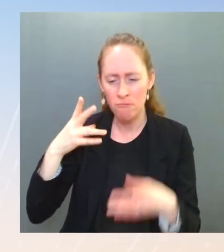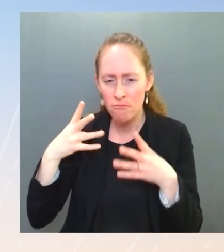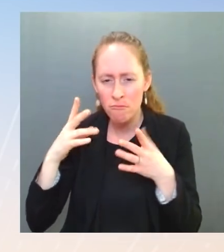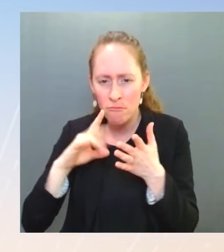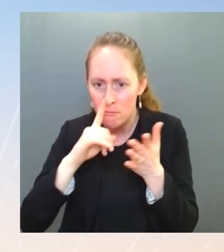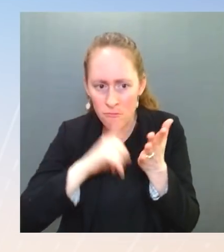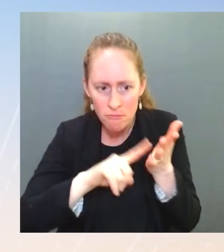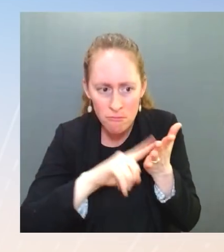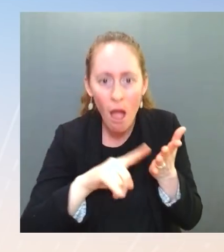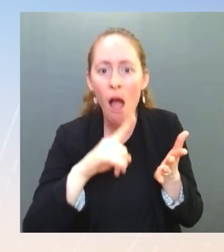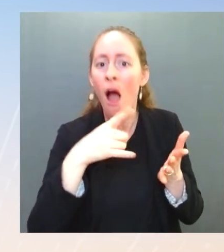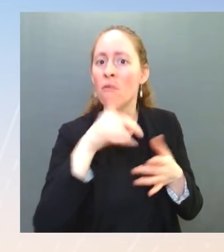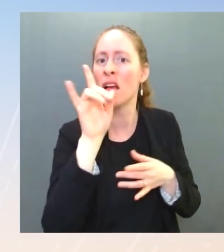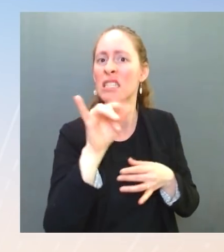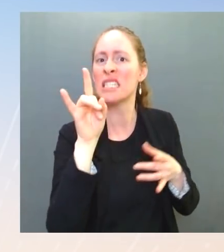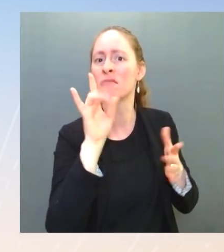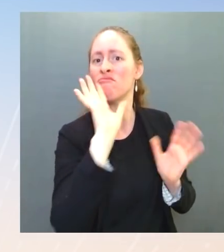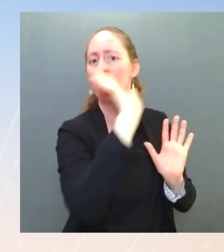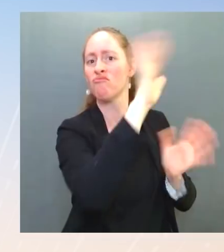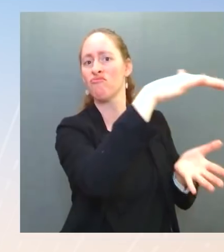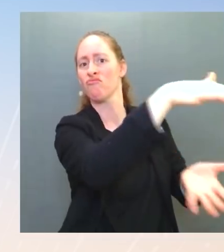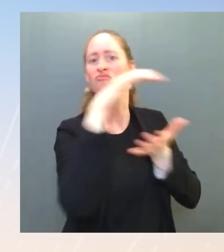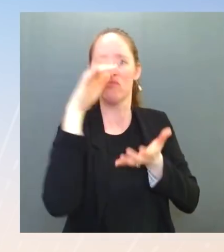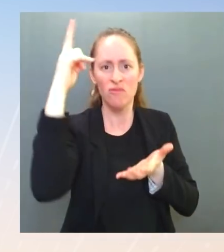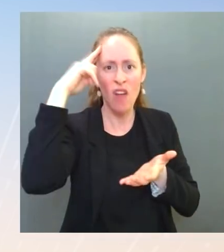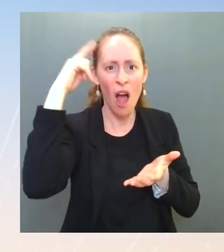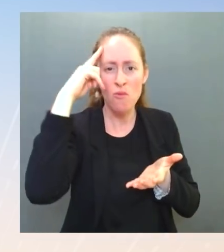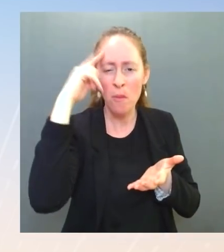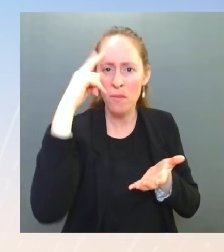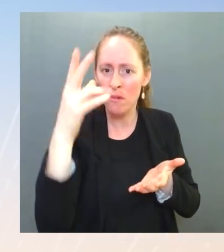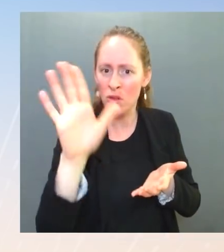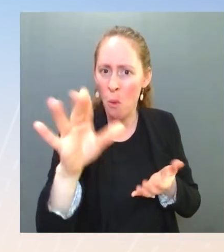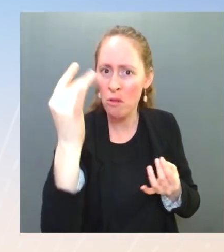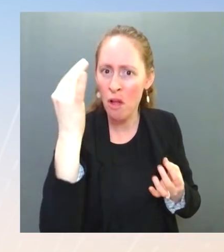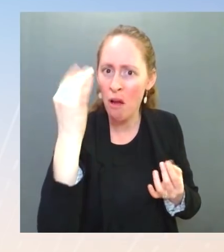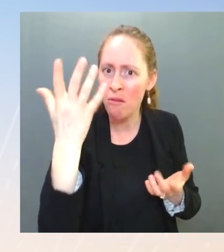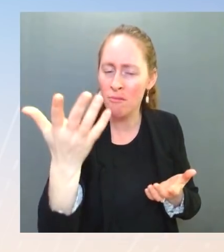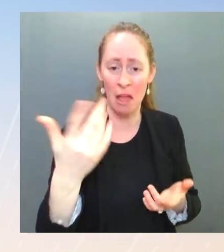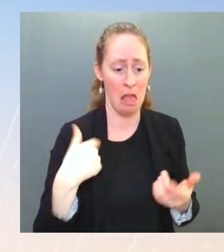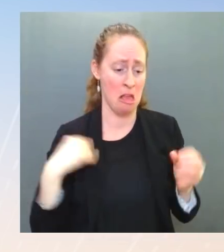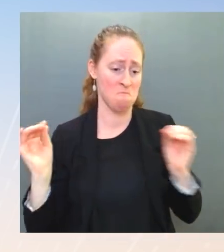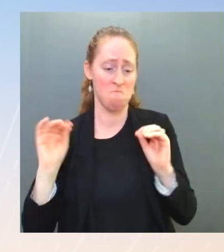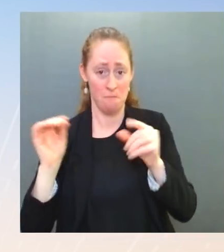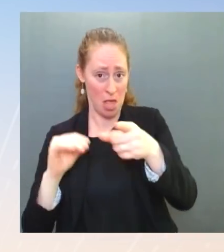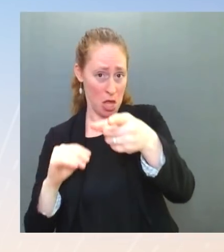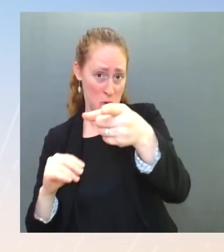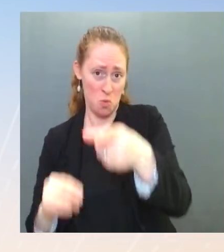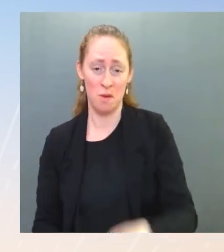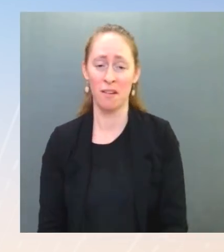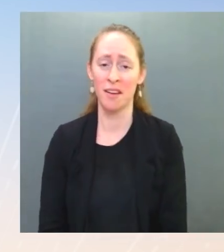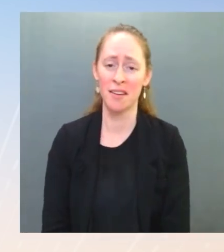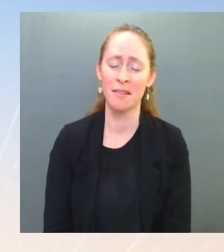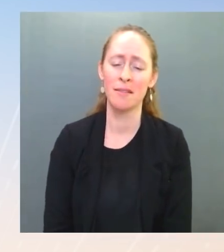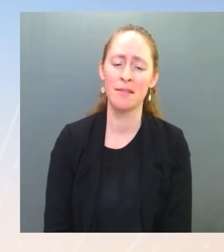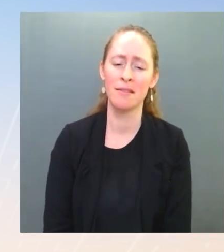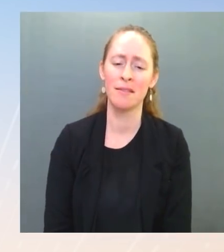Going back to the Ukrainian-Russian war, Austrian chancellor Karl Nehammer is meeting with Putin in Moscow.